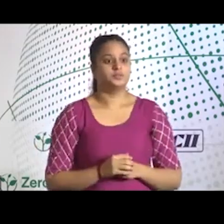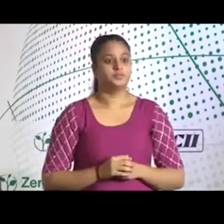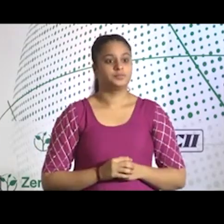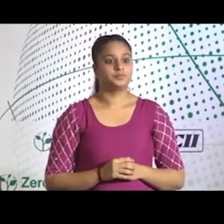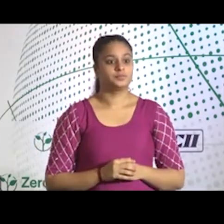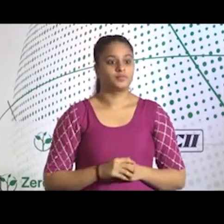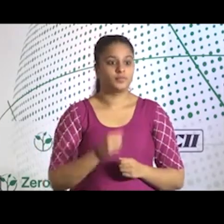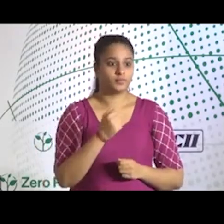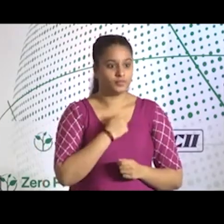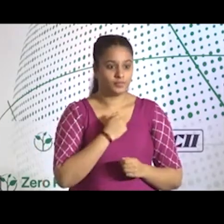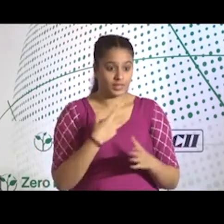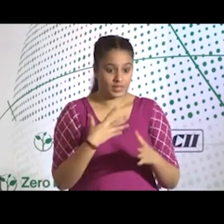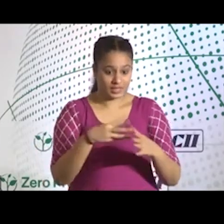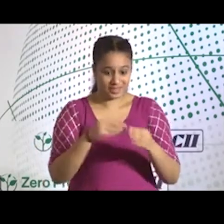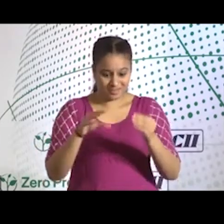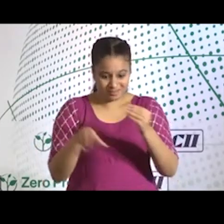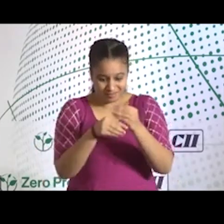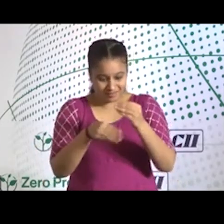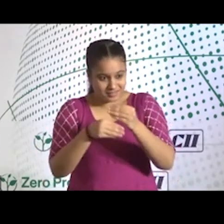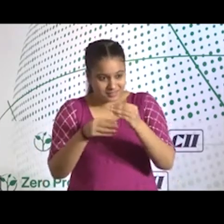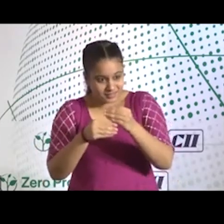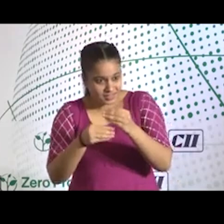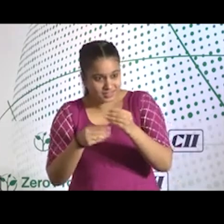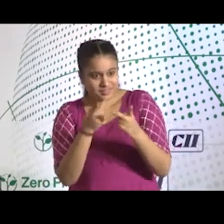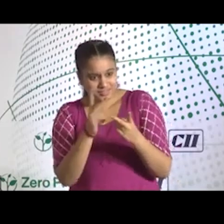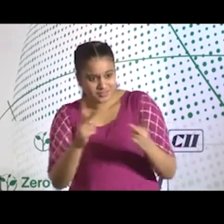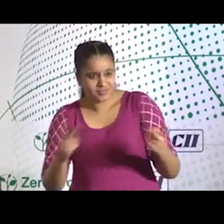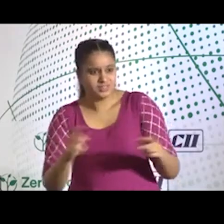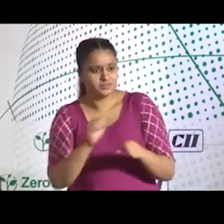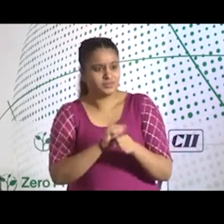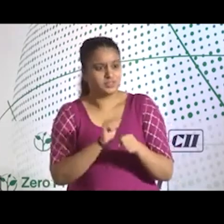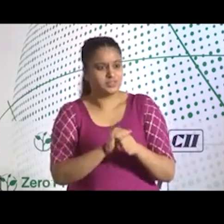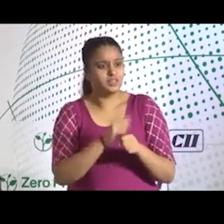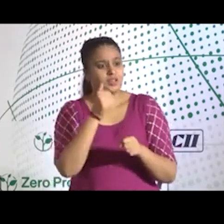It also added some advantages to it in terms of working remotely